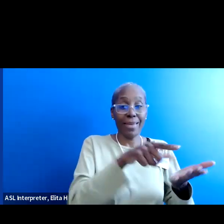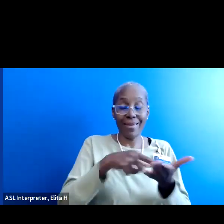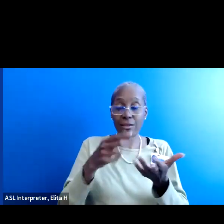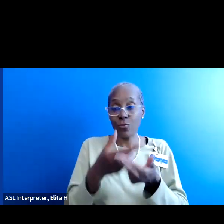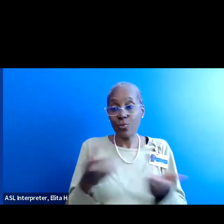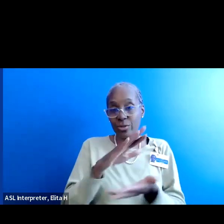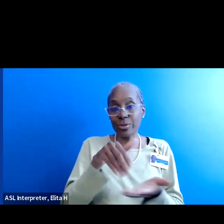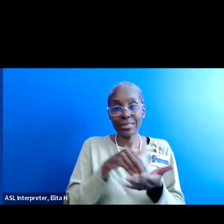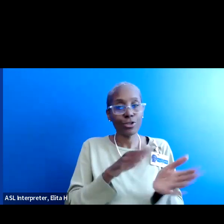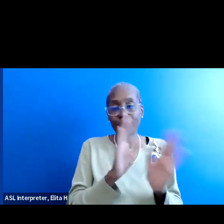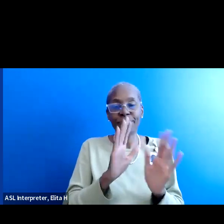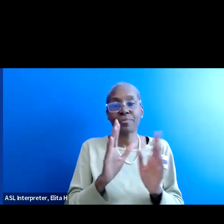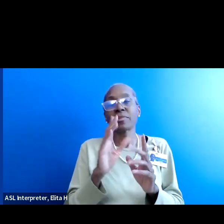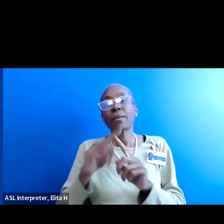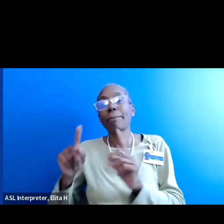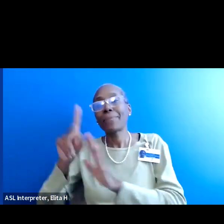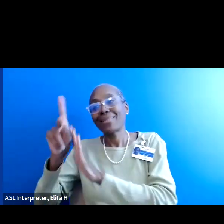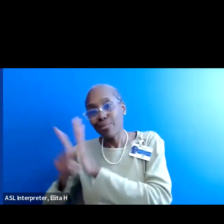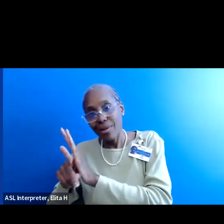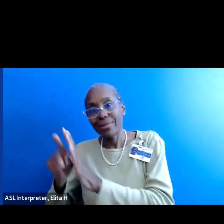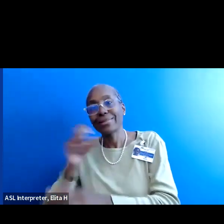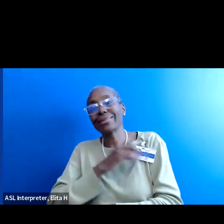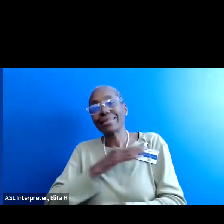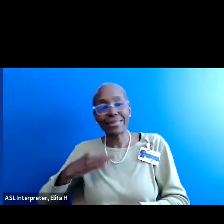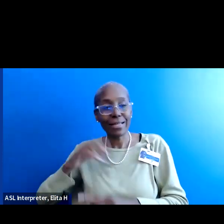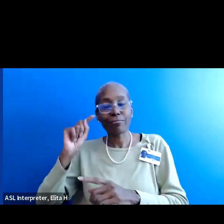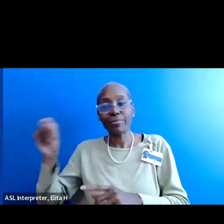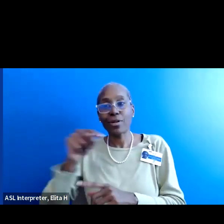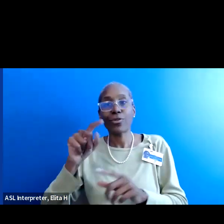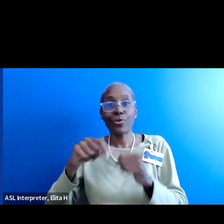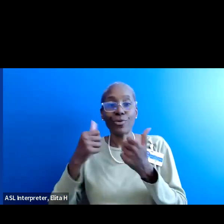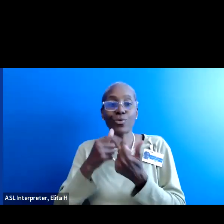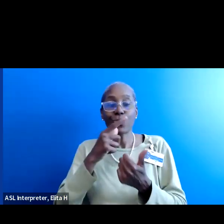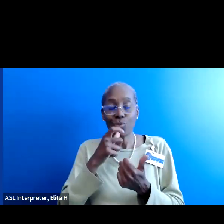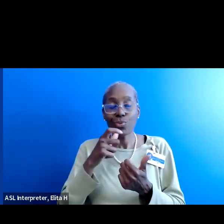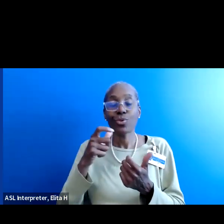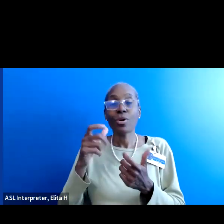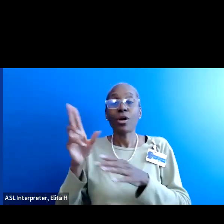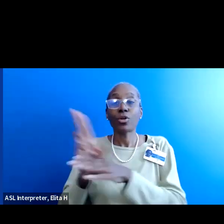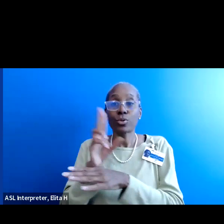center, but the policy staff in our host agency with Consumer Voice, they do